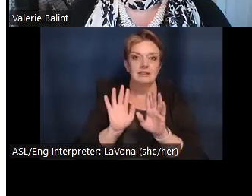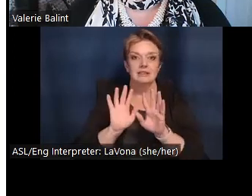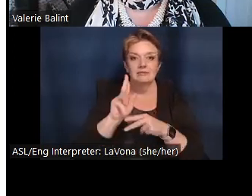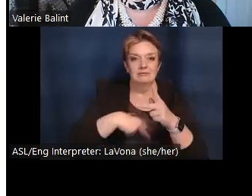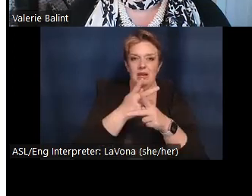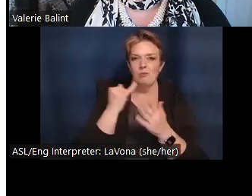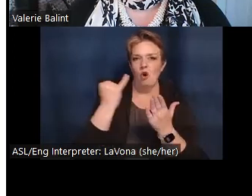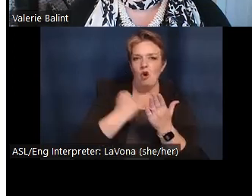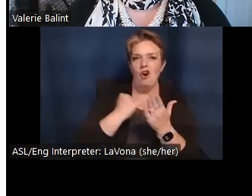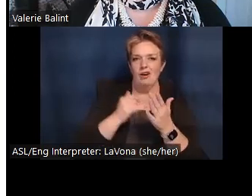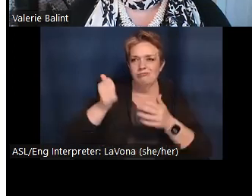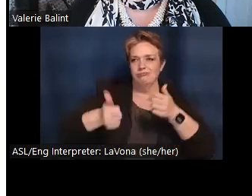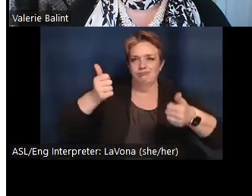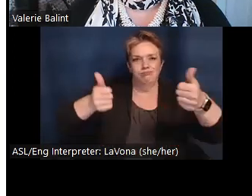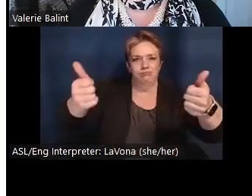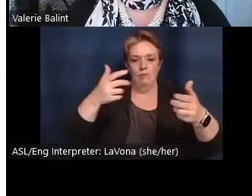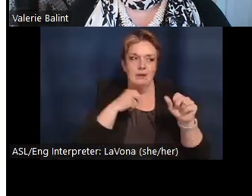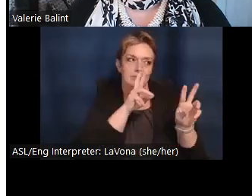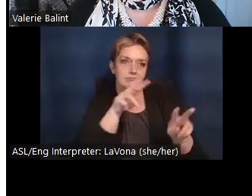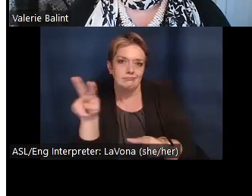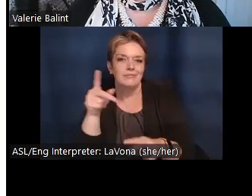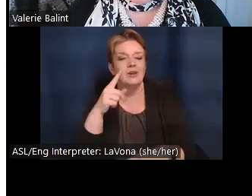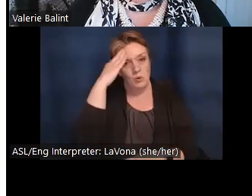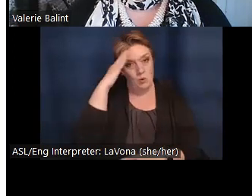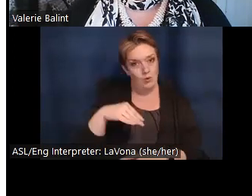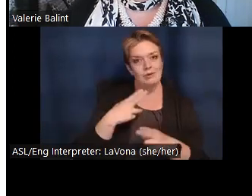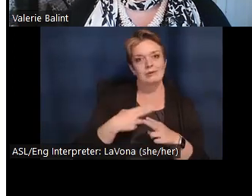some of the better-known ones being Cadillac Ranch and Ozymandias On the Plains.